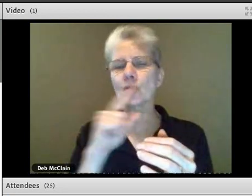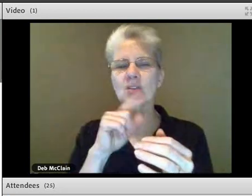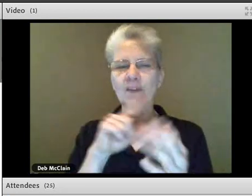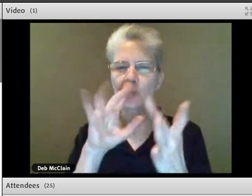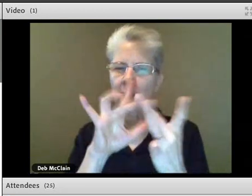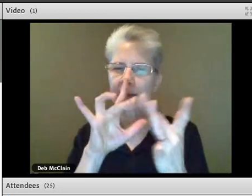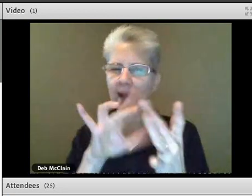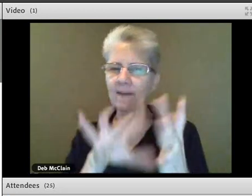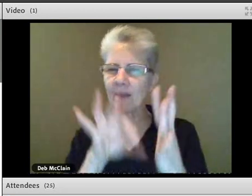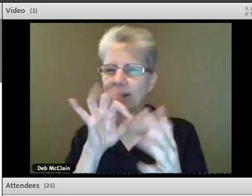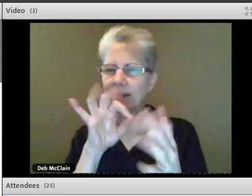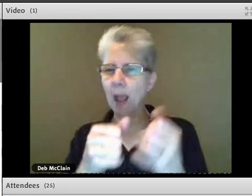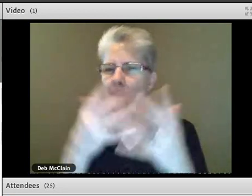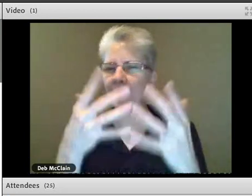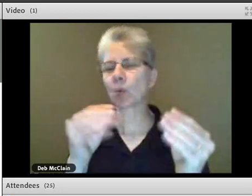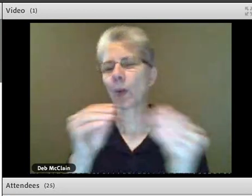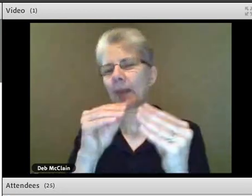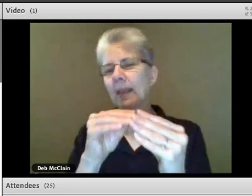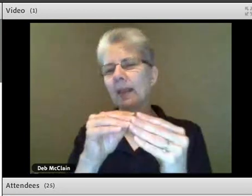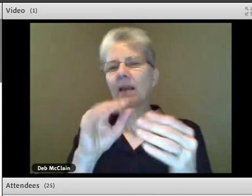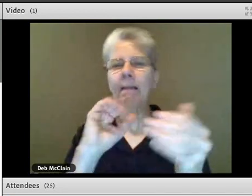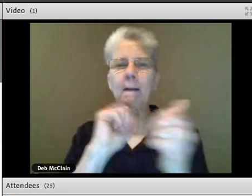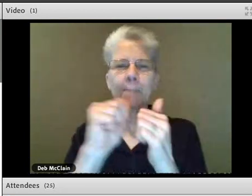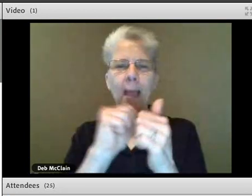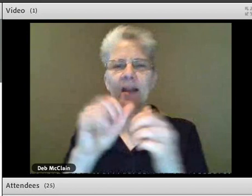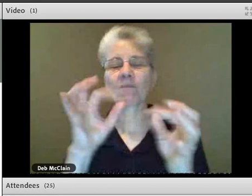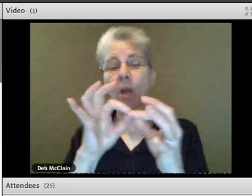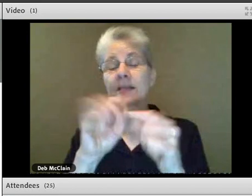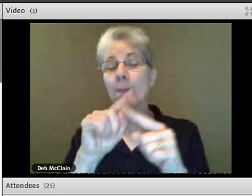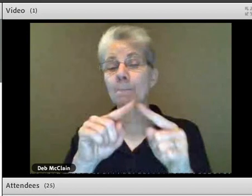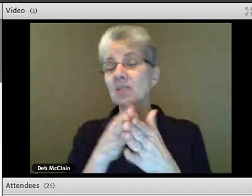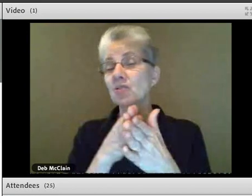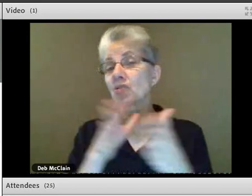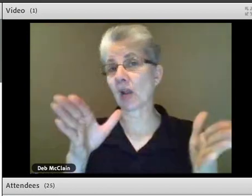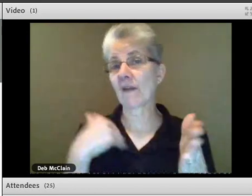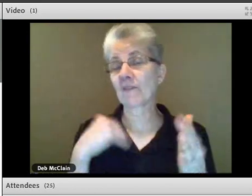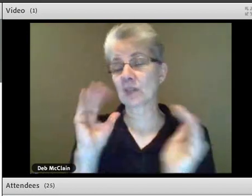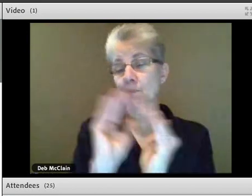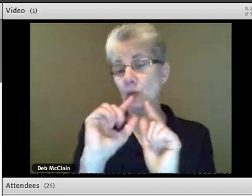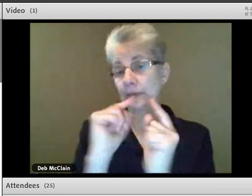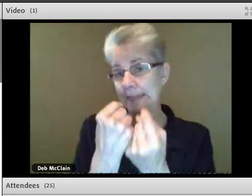to find out more competitive pricing, but as a whole, if you had a small team, or you're working on a project